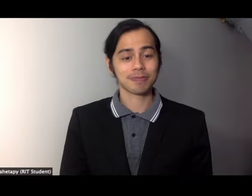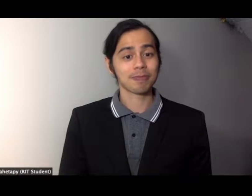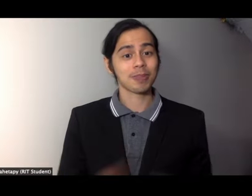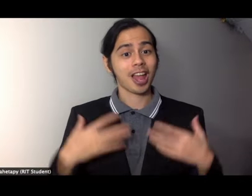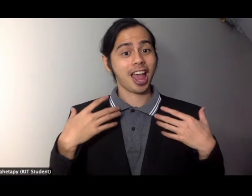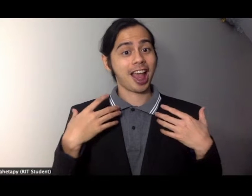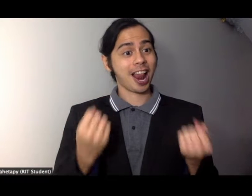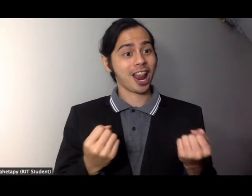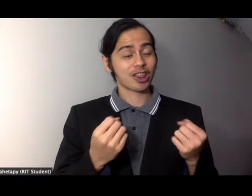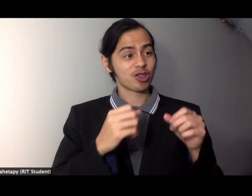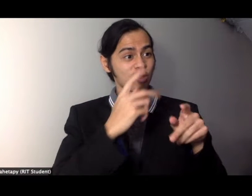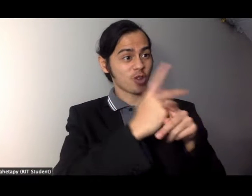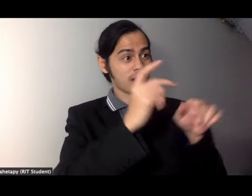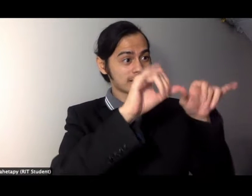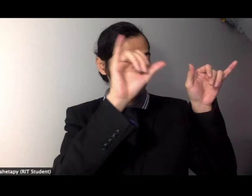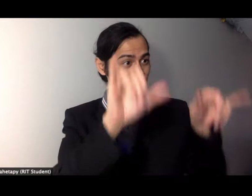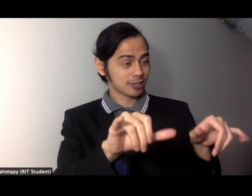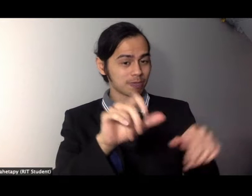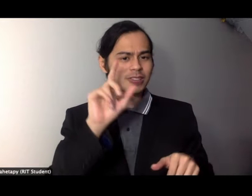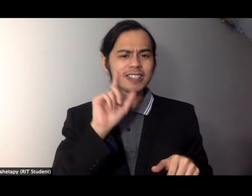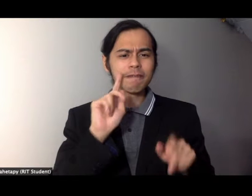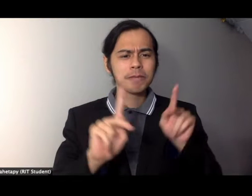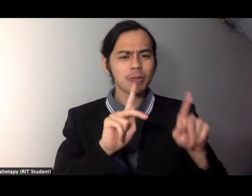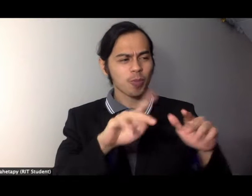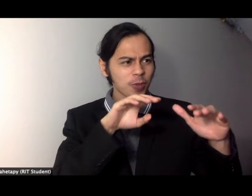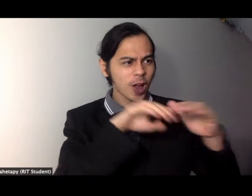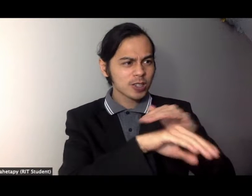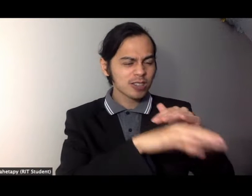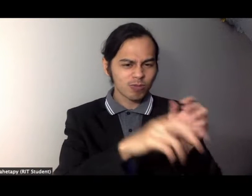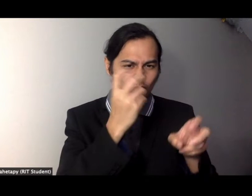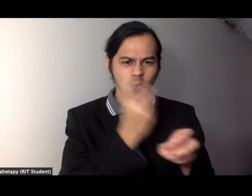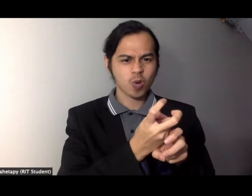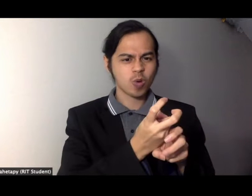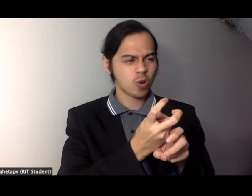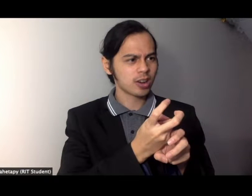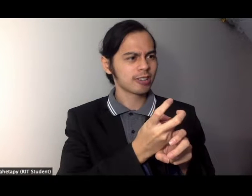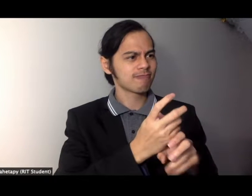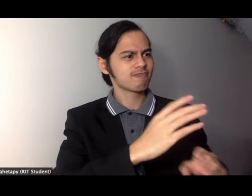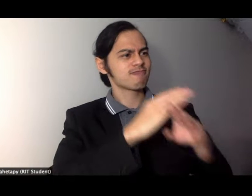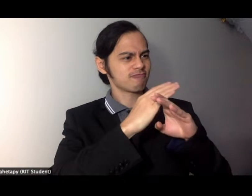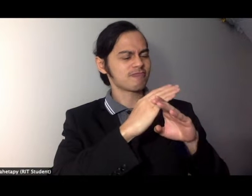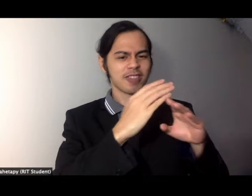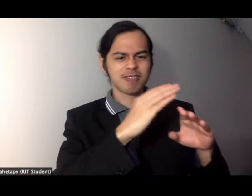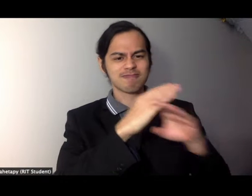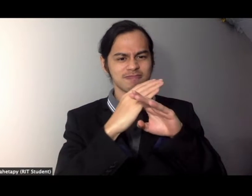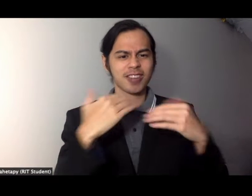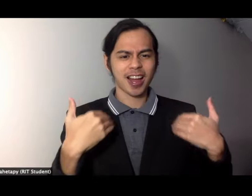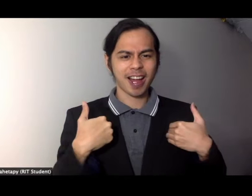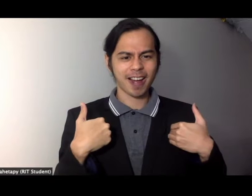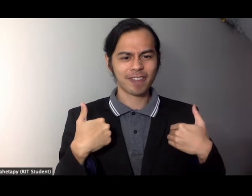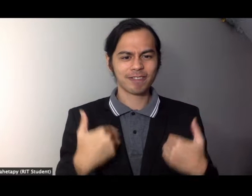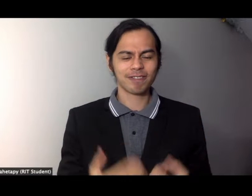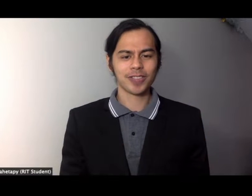In the health care system, deaf individuals experience barriers such as access to health information.